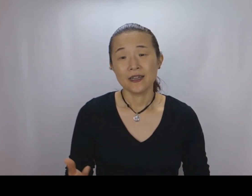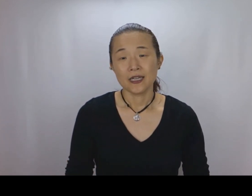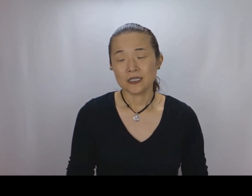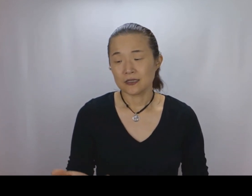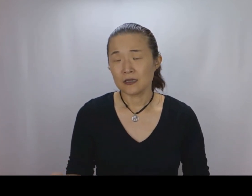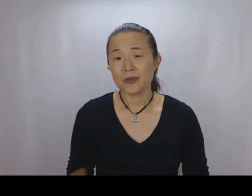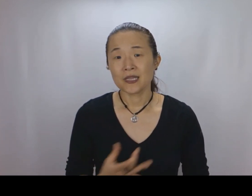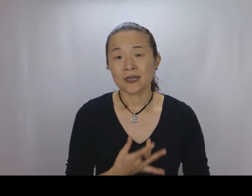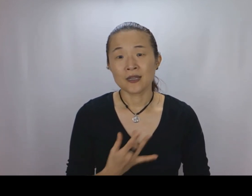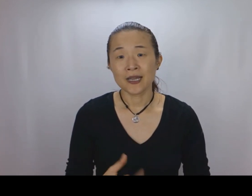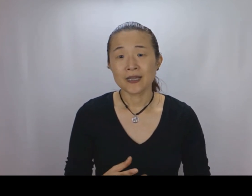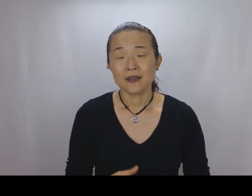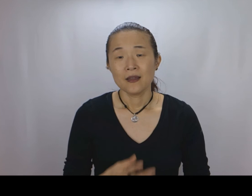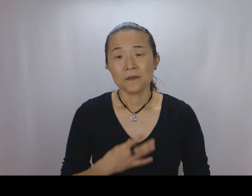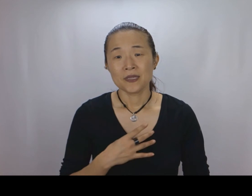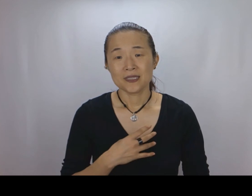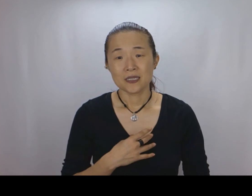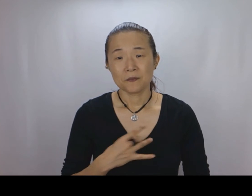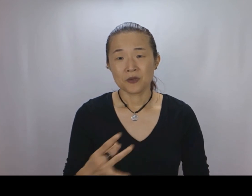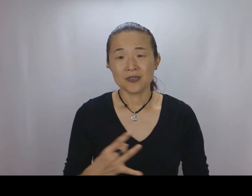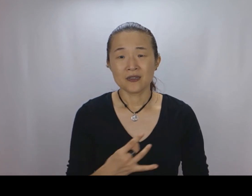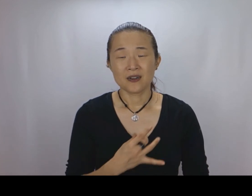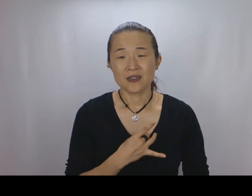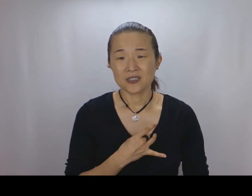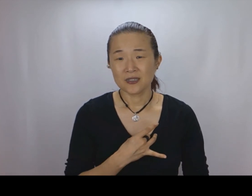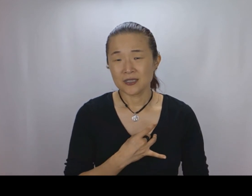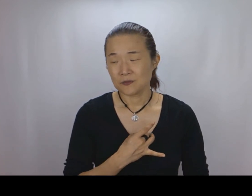It's gonna be like like, but instead of pulling on the heartstrings